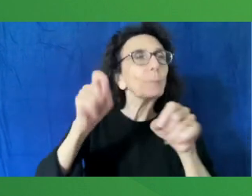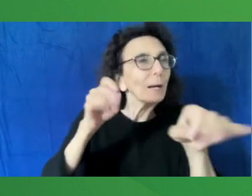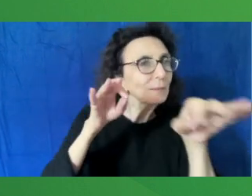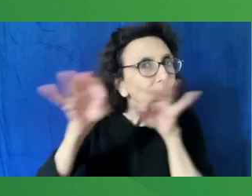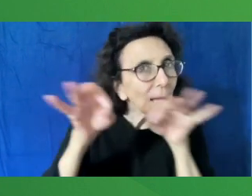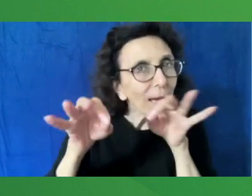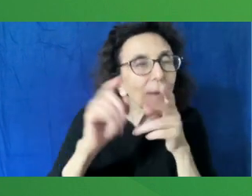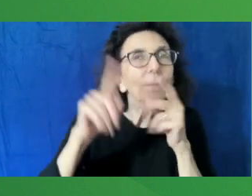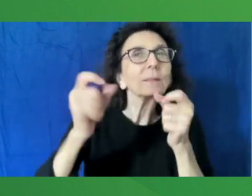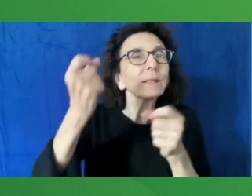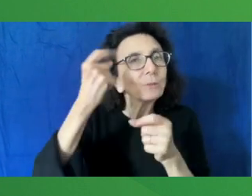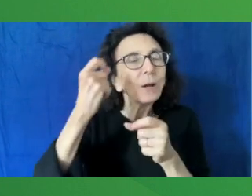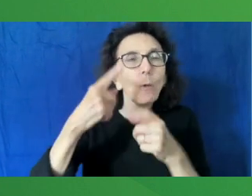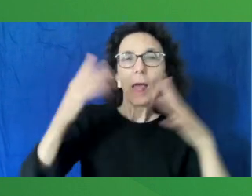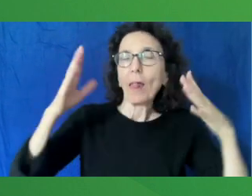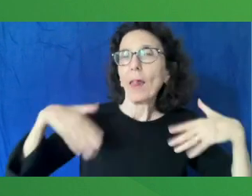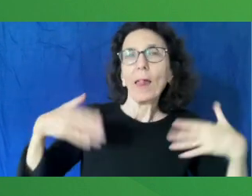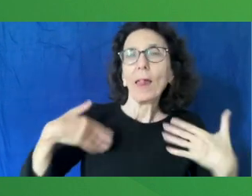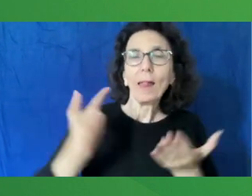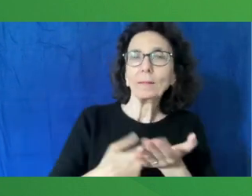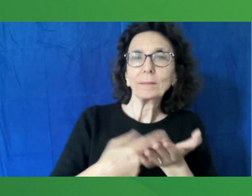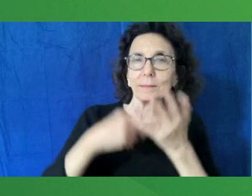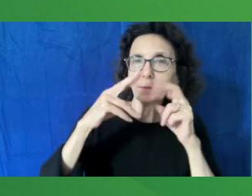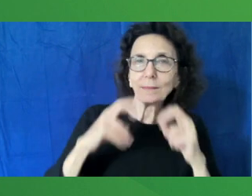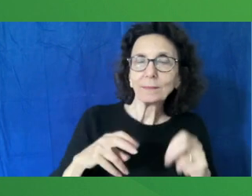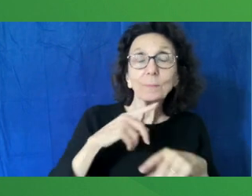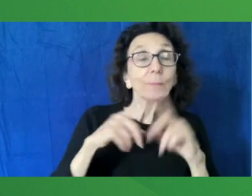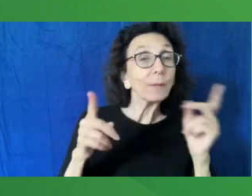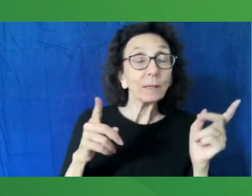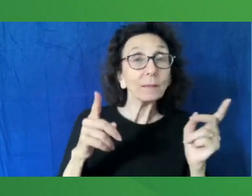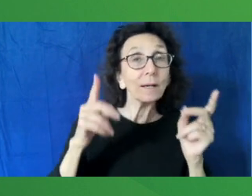We didn't get into assessments, but assessments aren't about right or wrong answers.